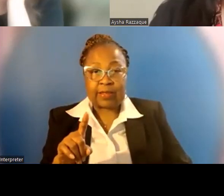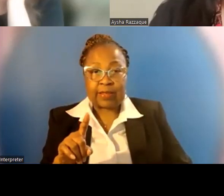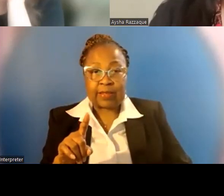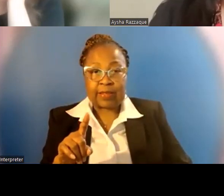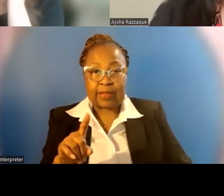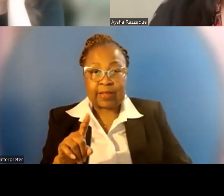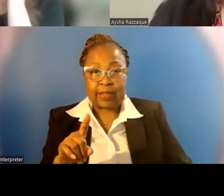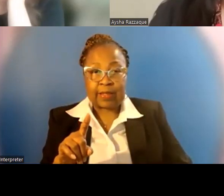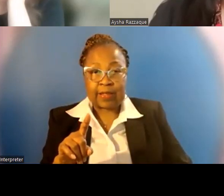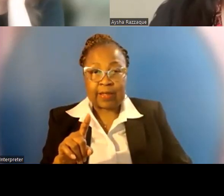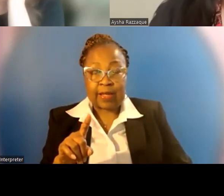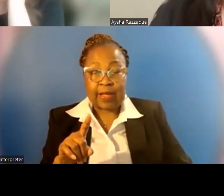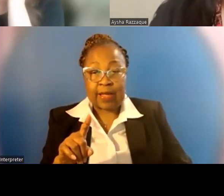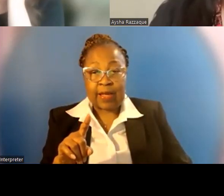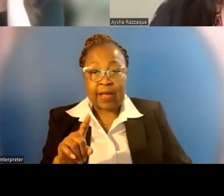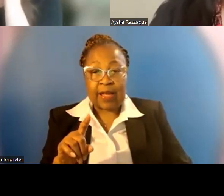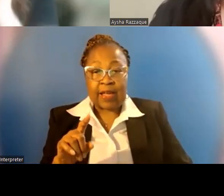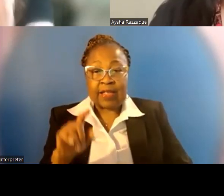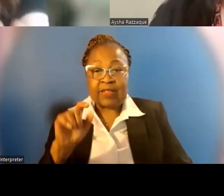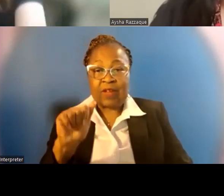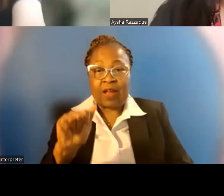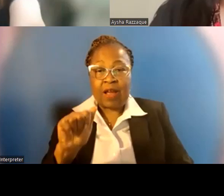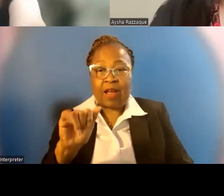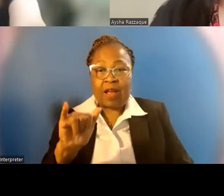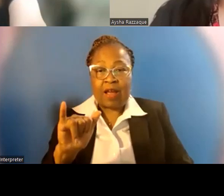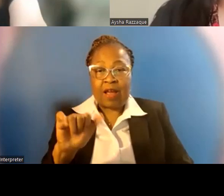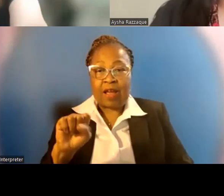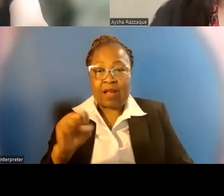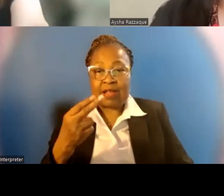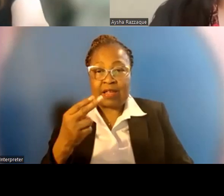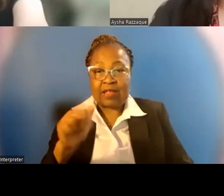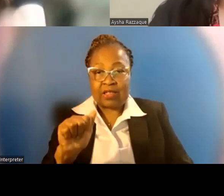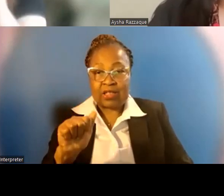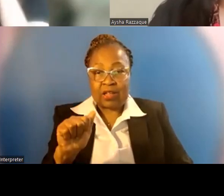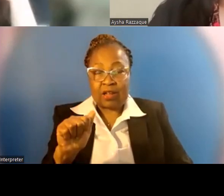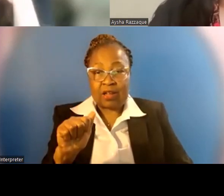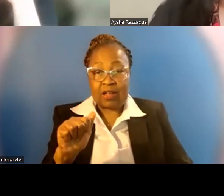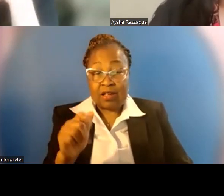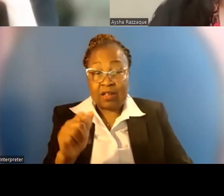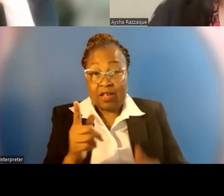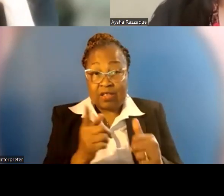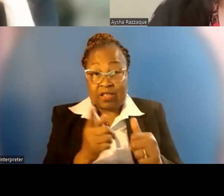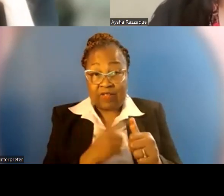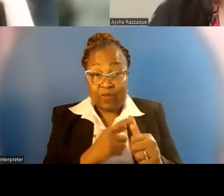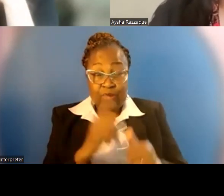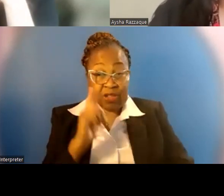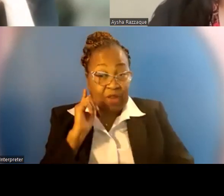is for Aysha. I, this is a first that I've heard of the DCC